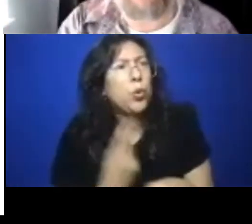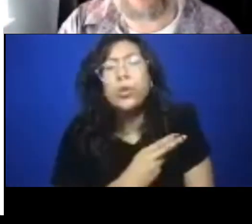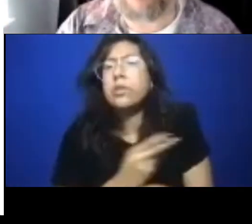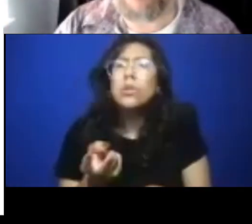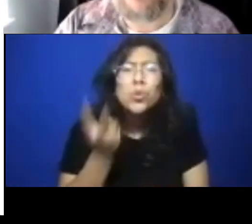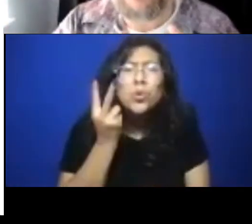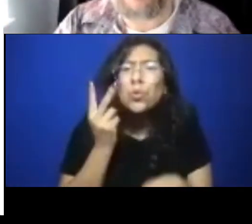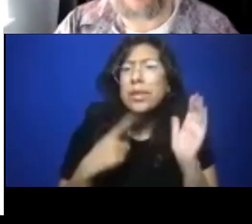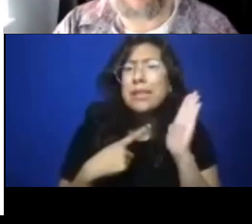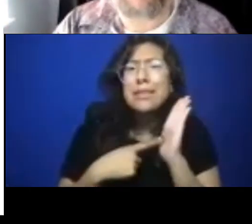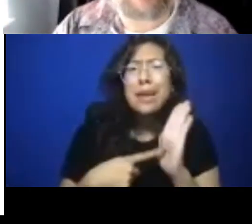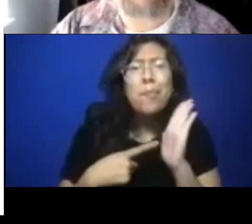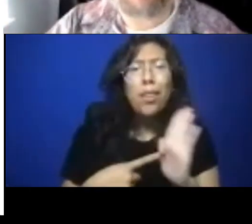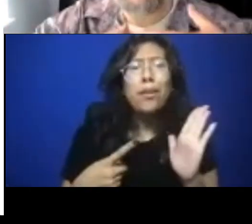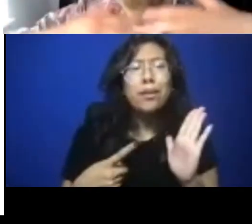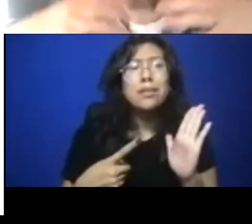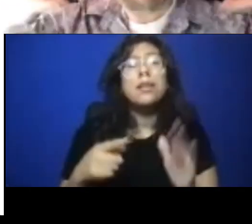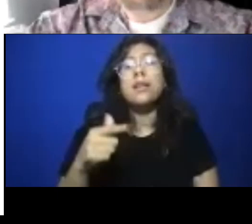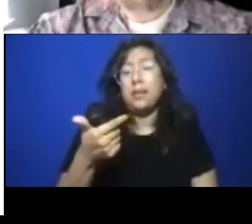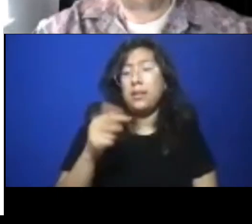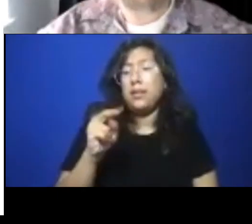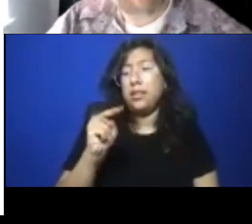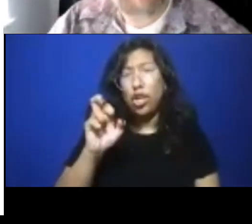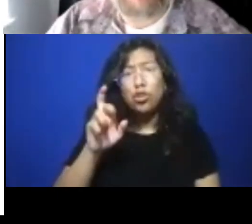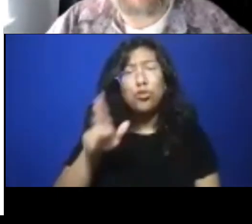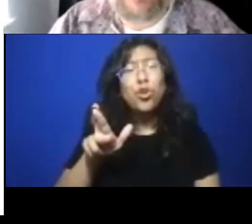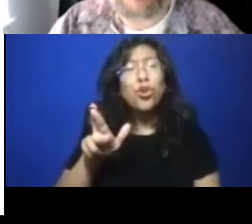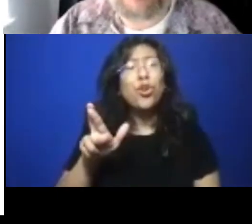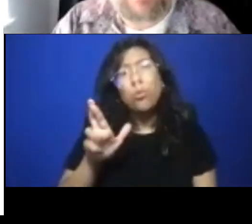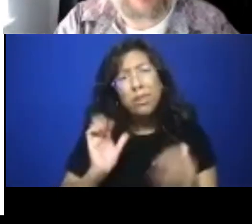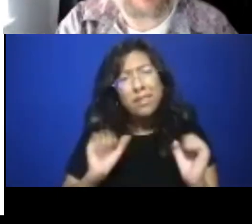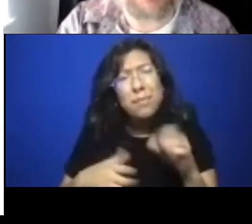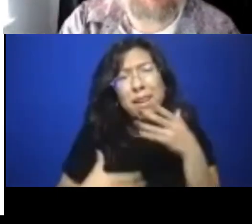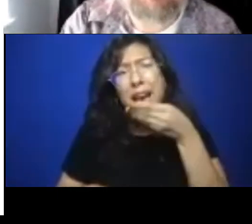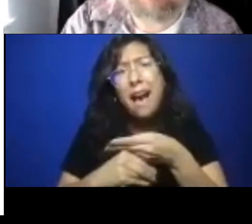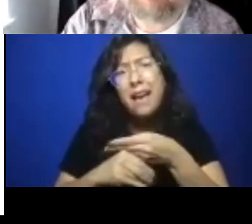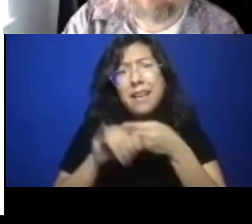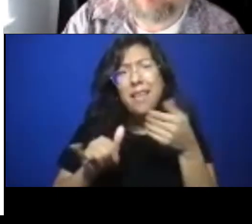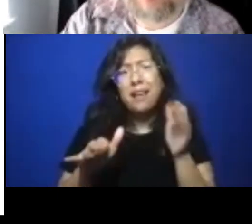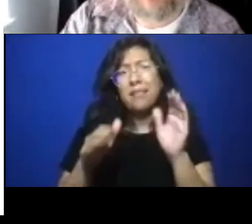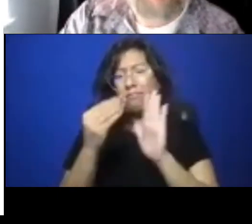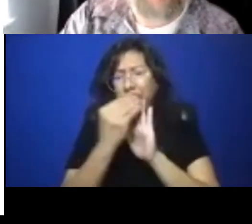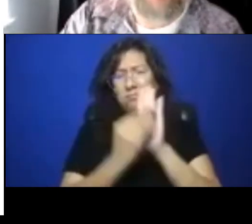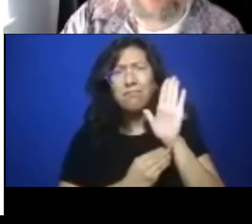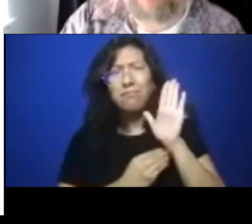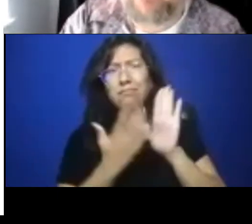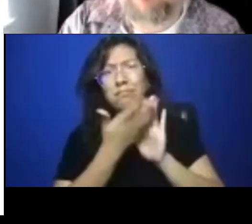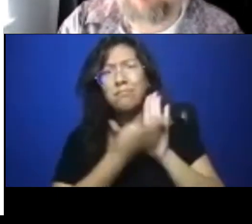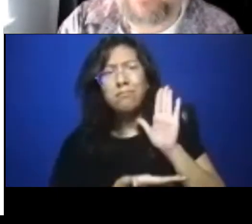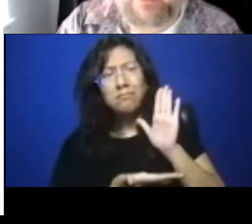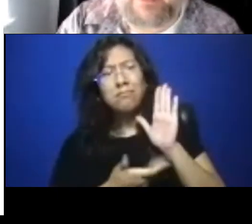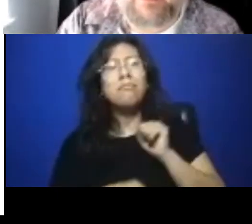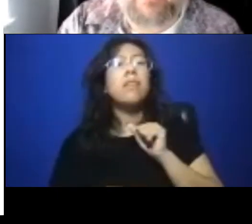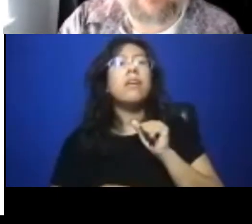of where gender can be added to that space. We want to think about billing